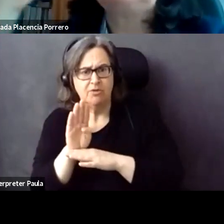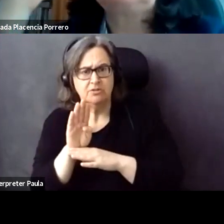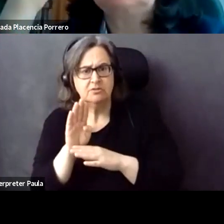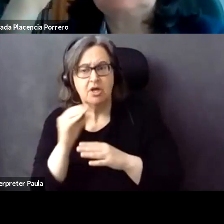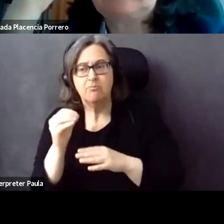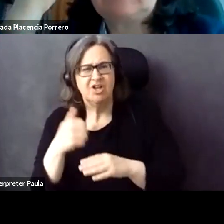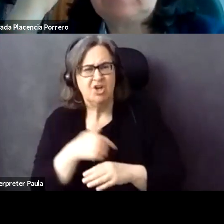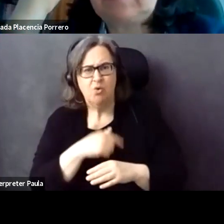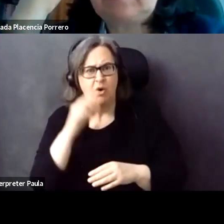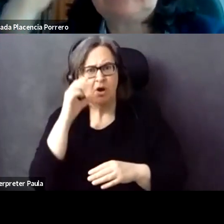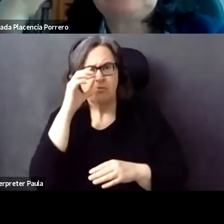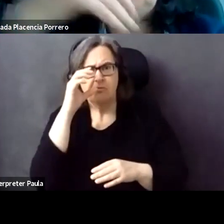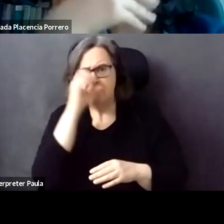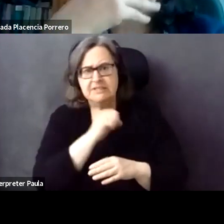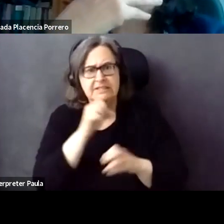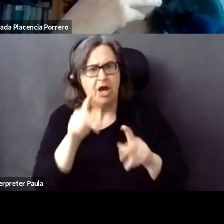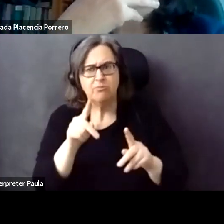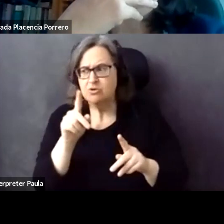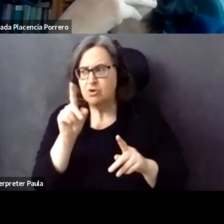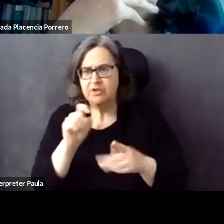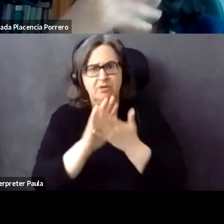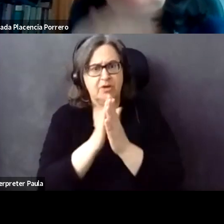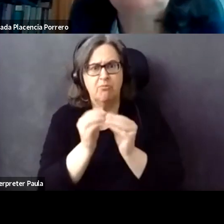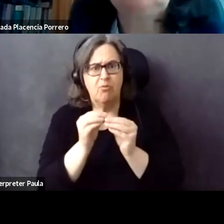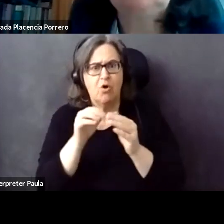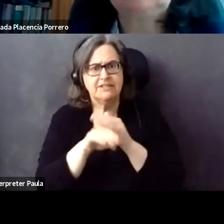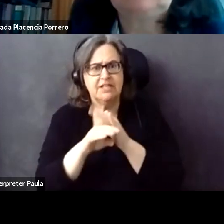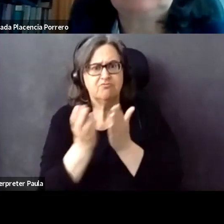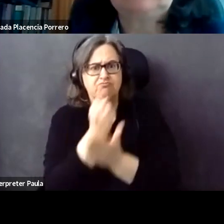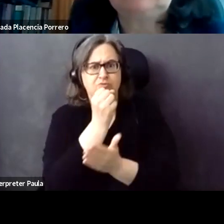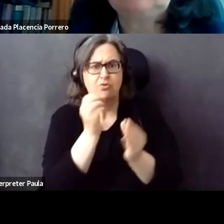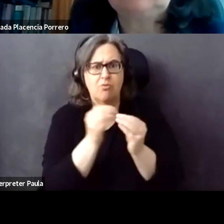business case and you seem to and many other E-commerce